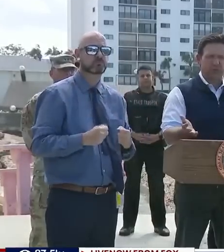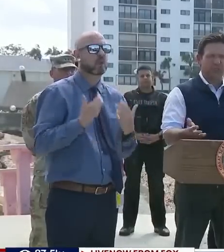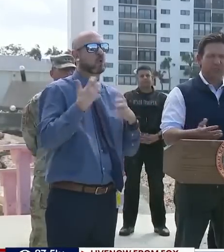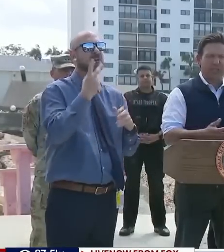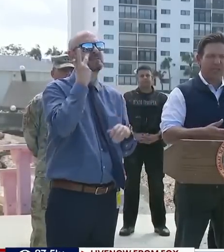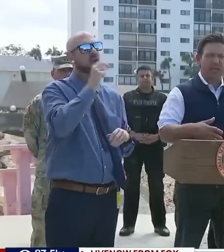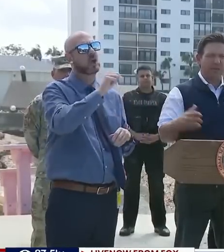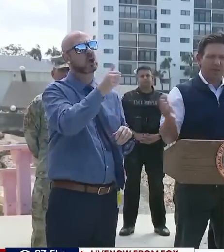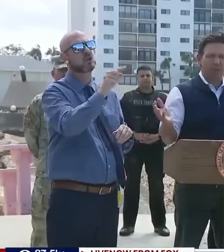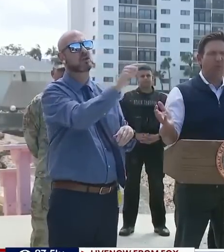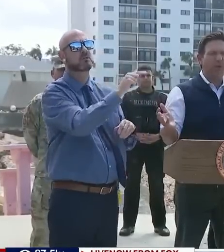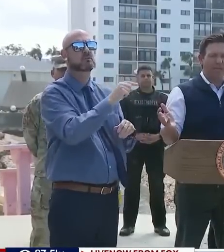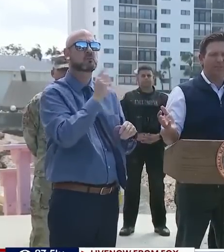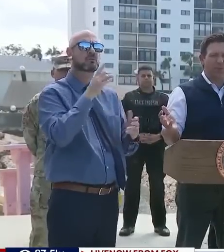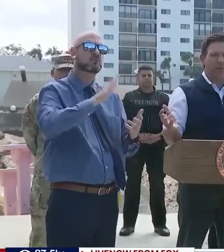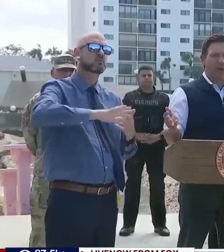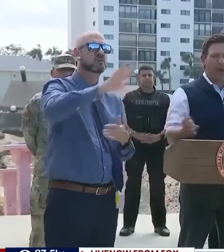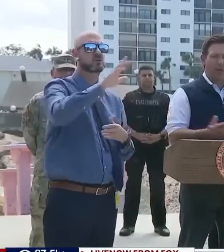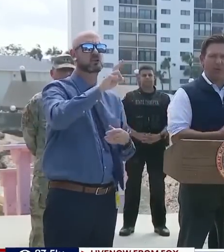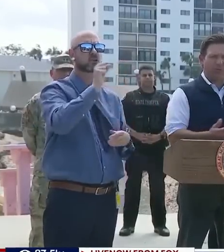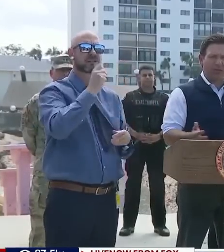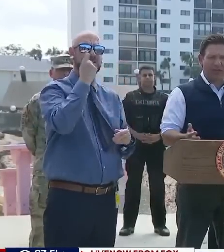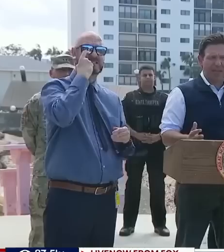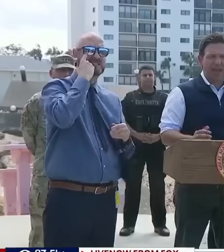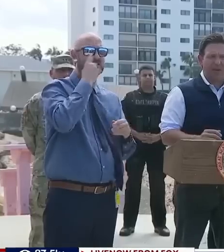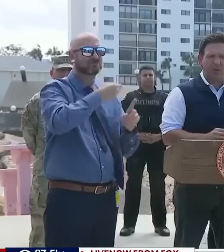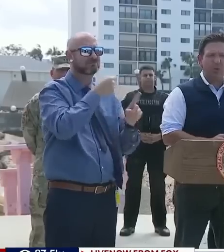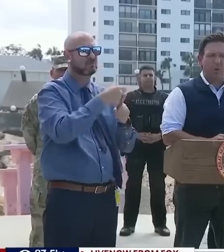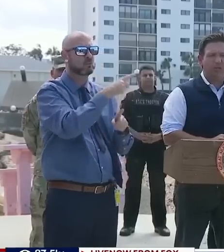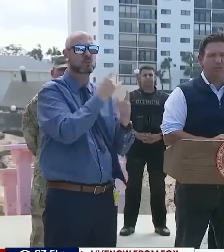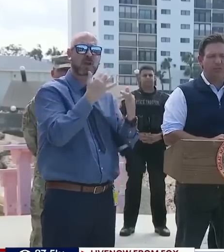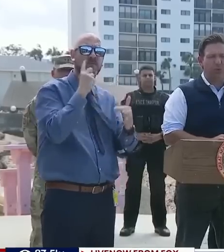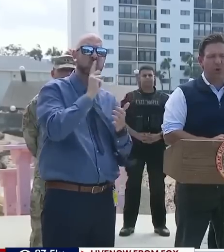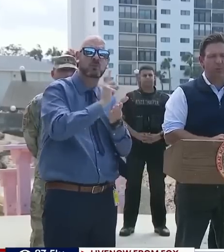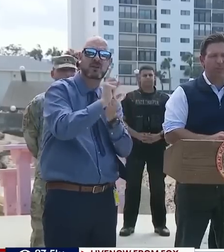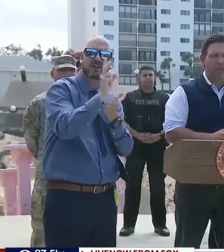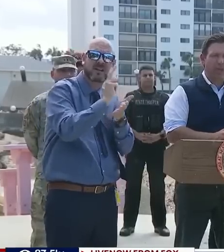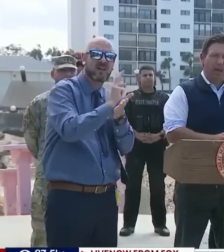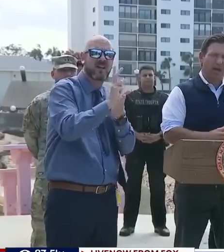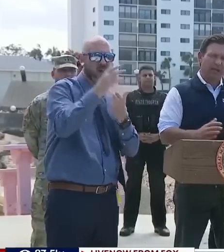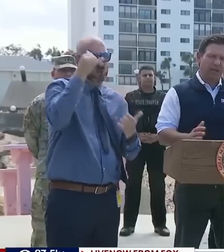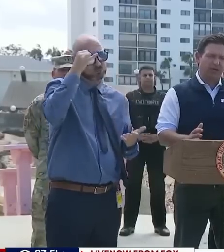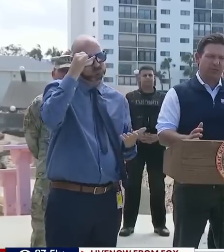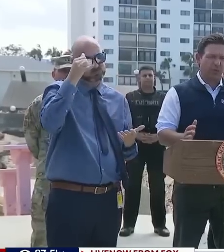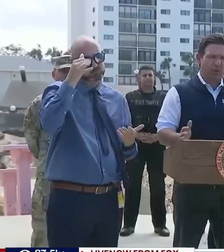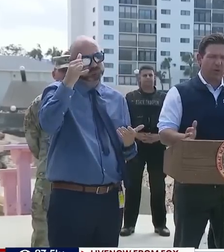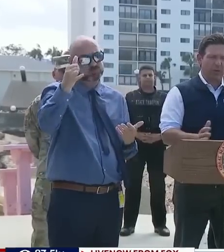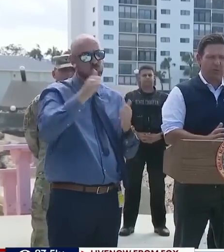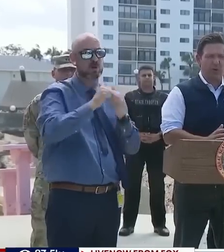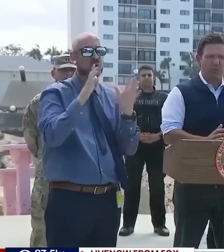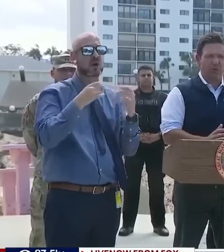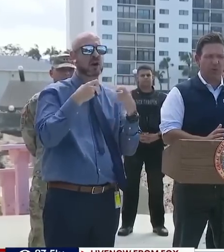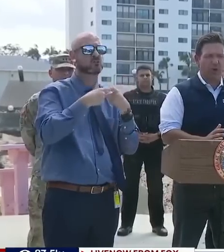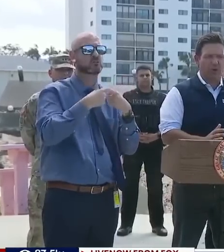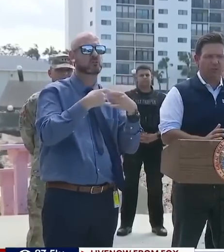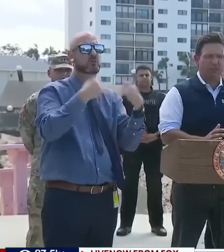as possible. really helps. with the response and the recovery, you know you've seen in other parts of the